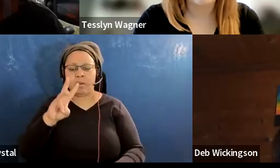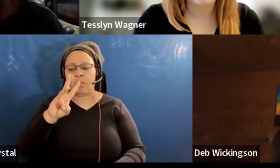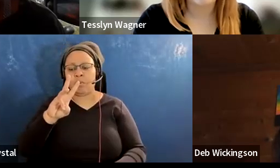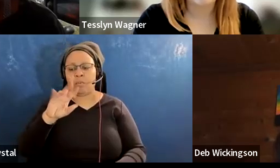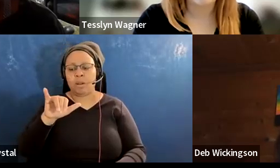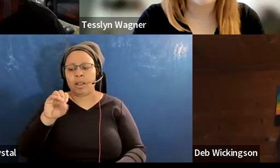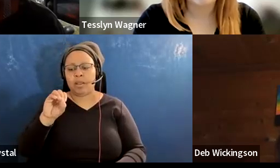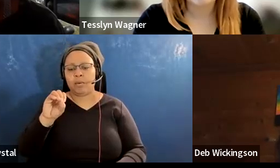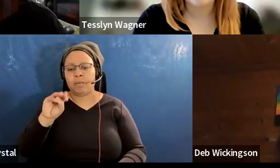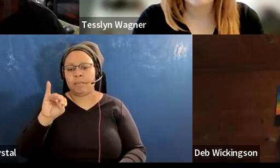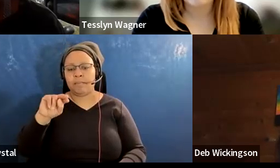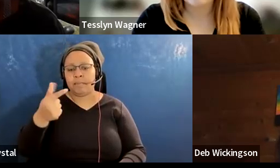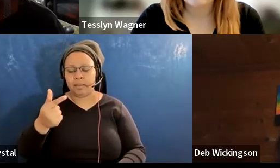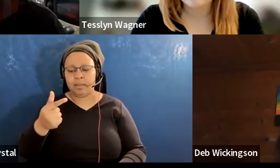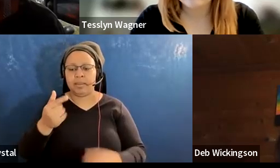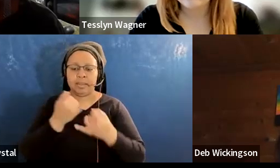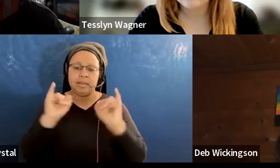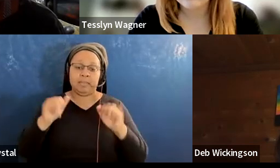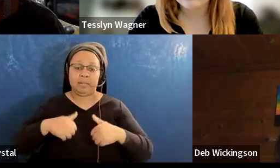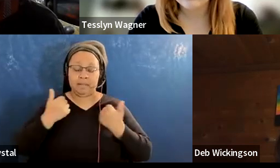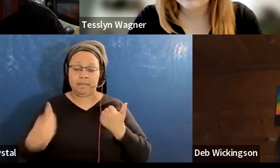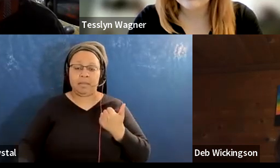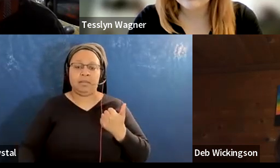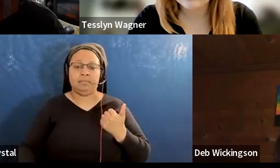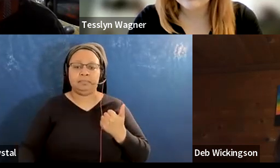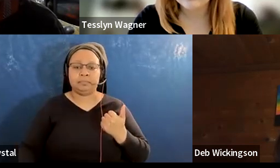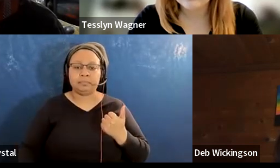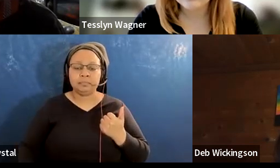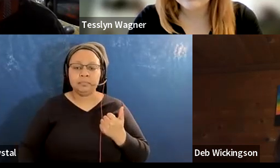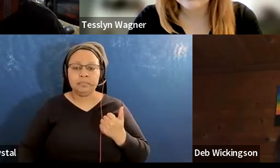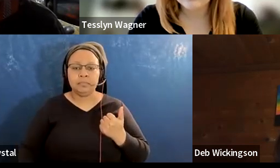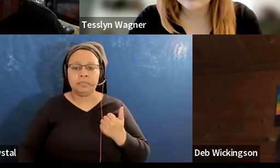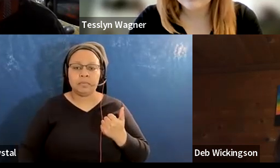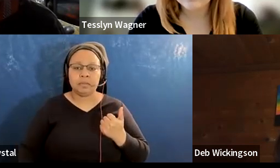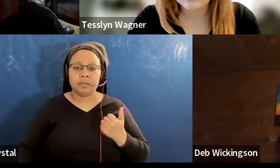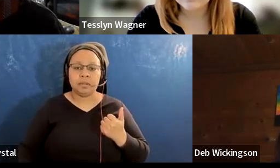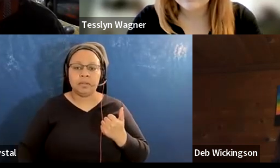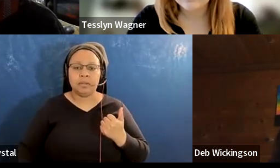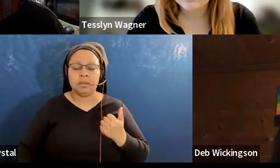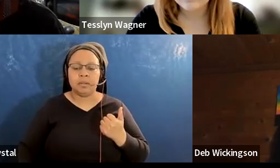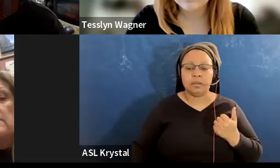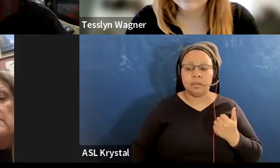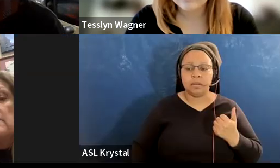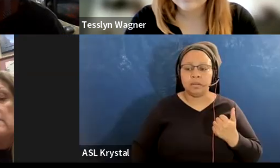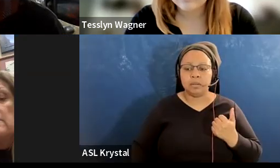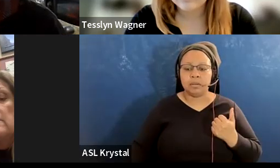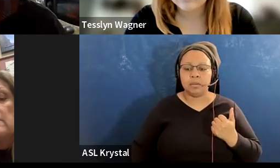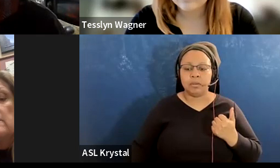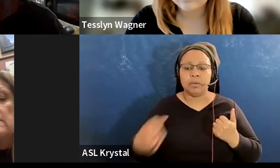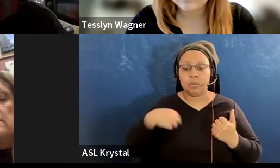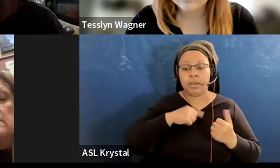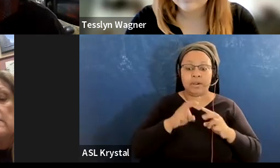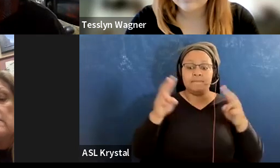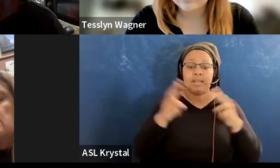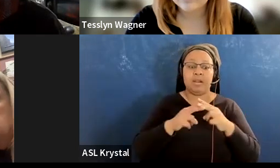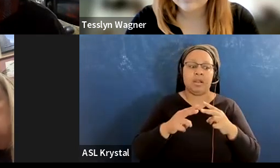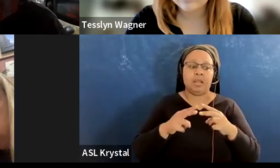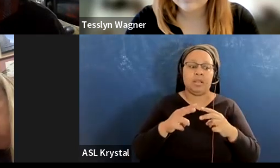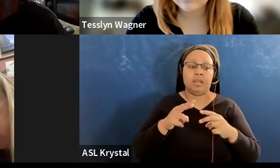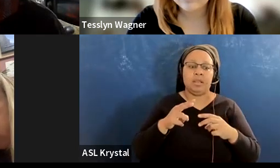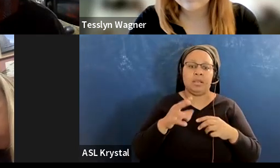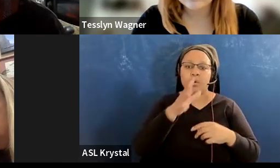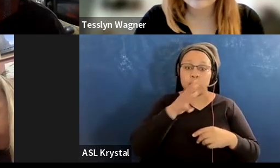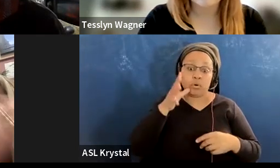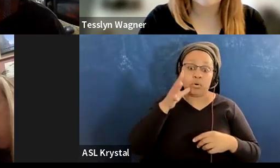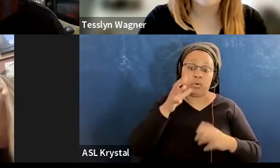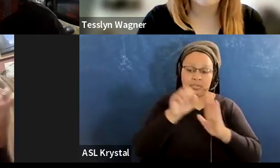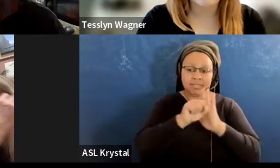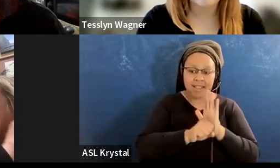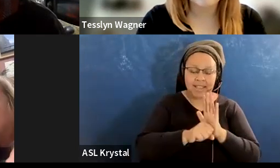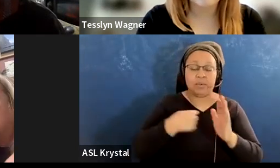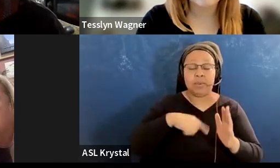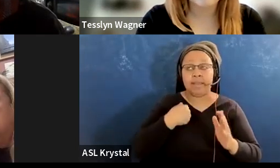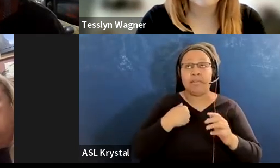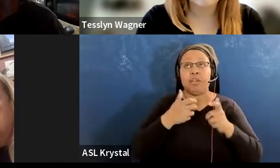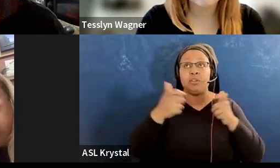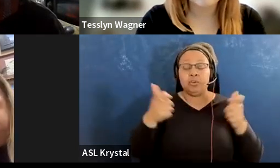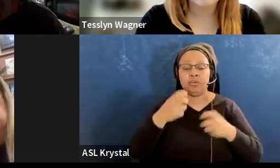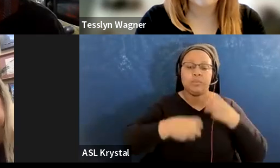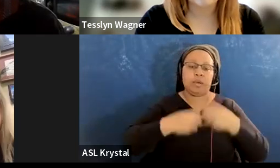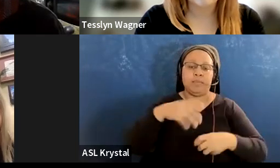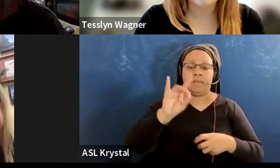Does anybody have thoughts? On addressing the low rates of home care providers or increasing folks in that field? Does anybody have ideas? Jenna?